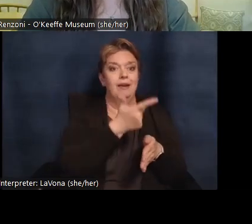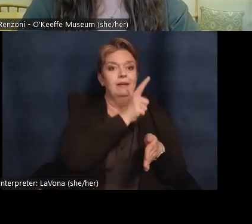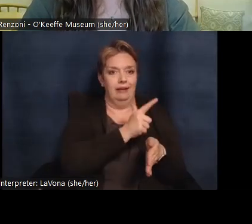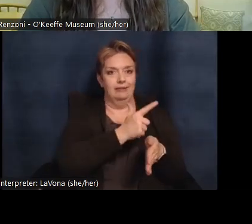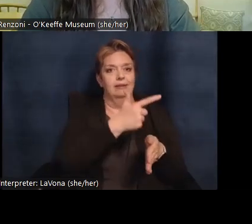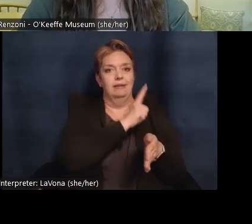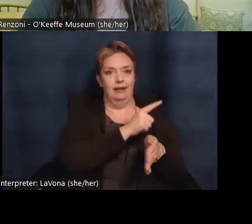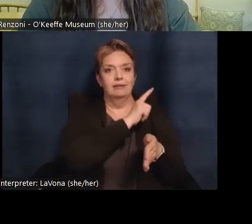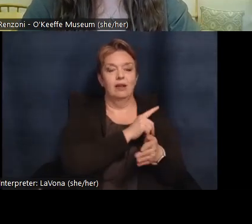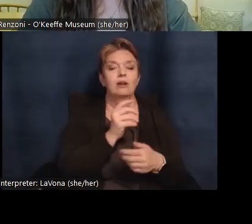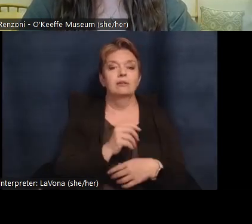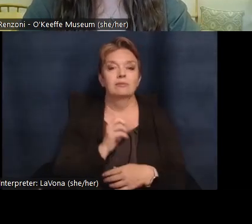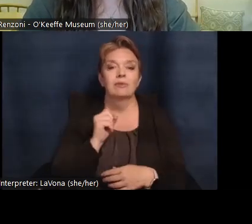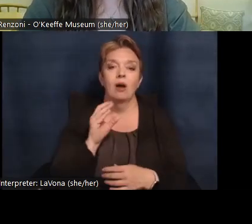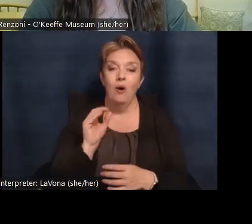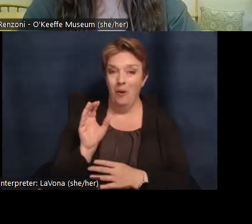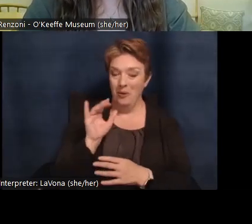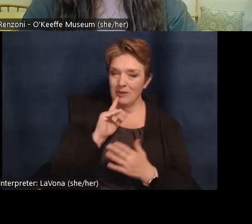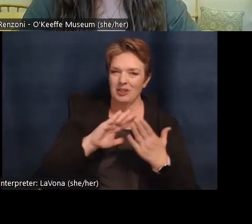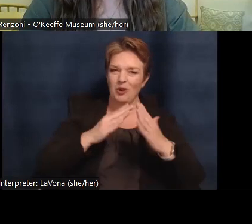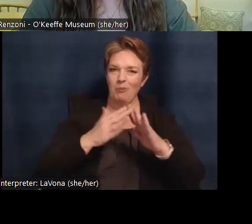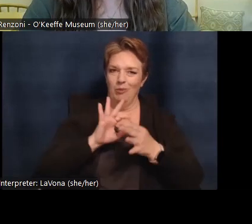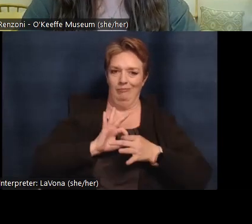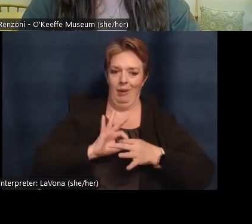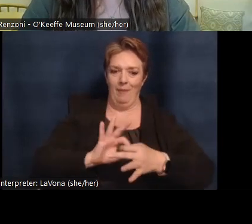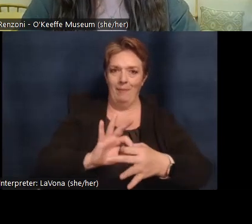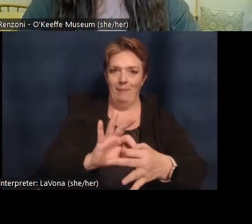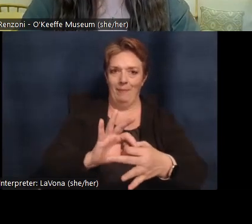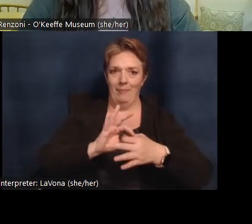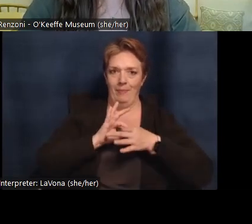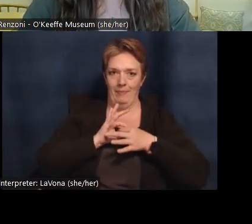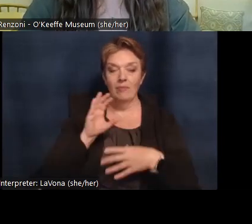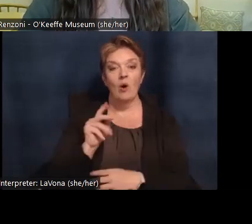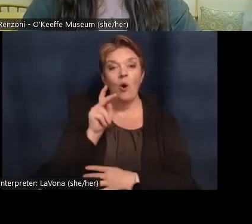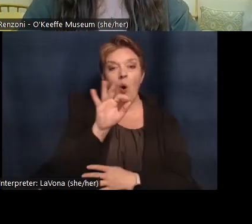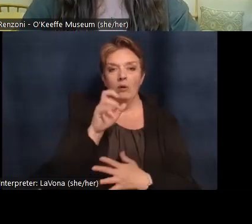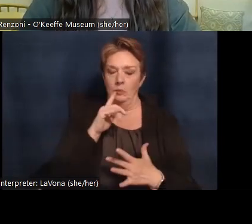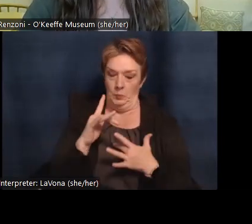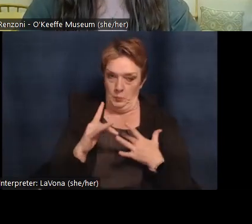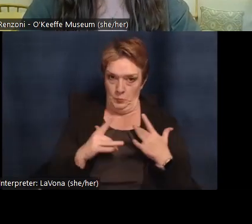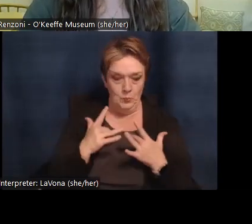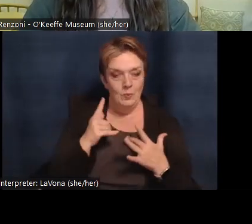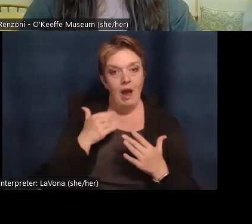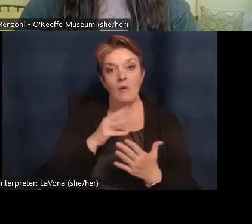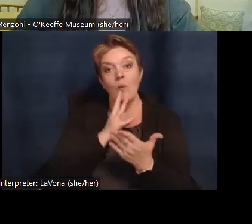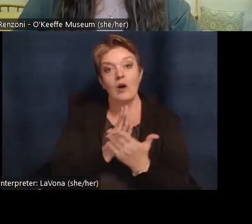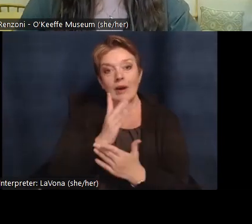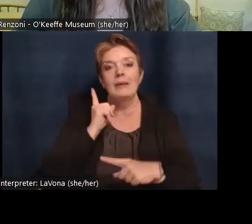And O’Keeffe was thrilled to not only have water rights but have this very sustainable way of irrigating the property.